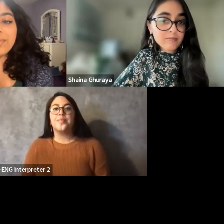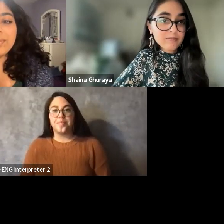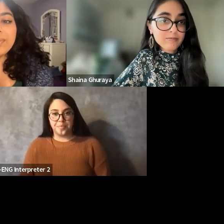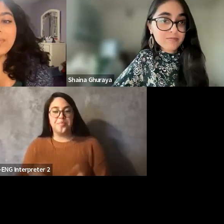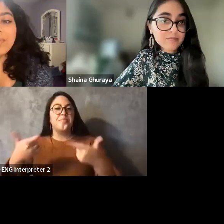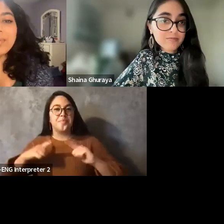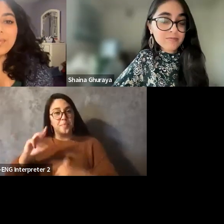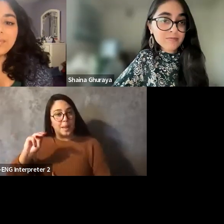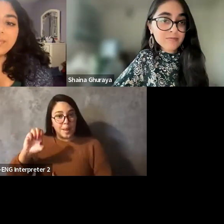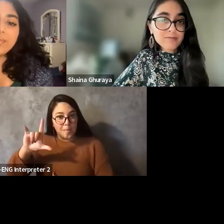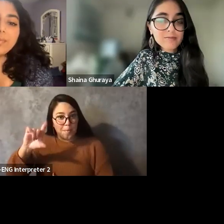For sure, yeah.